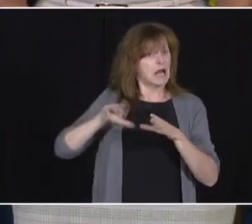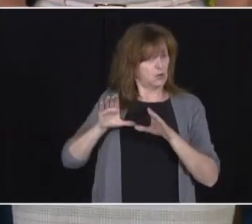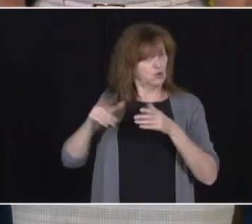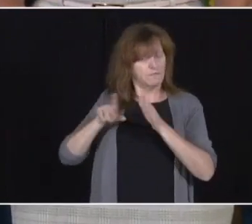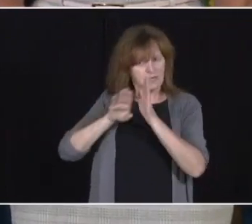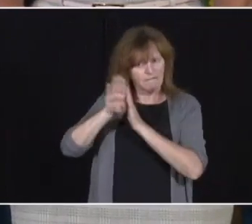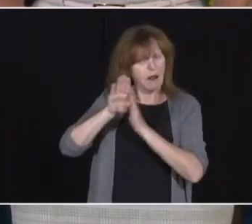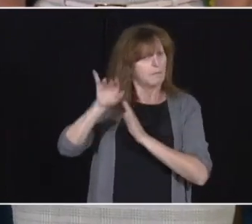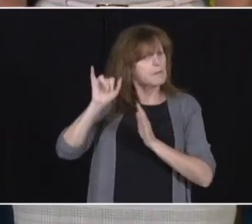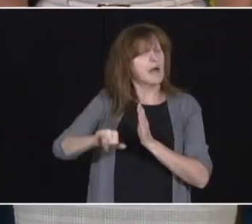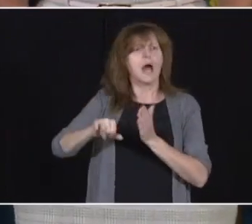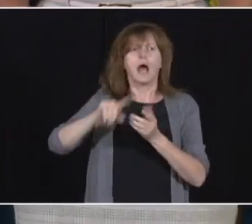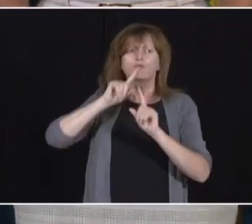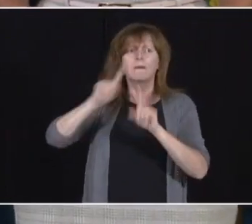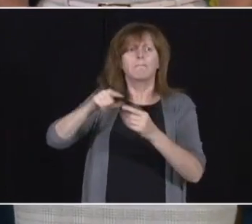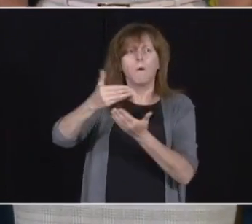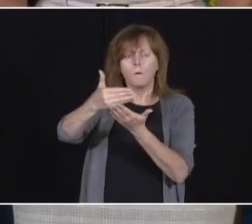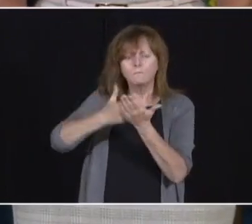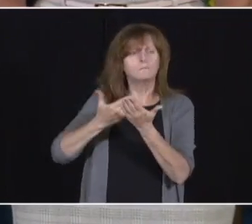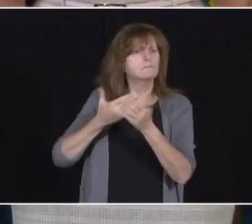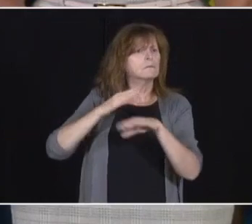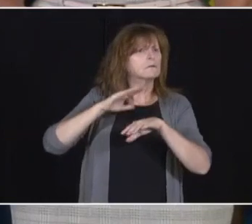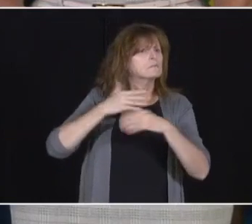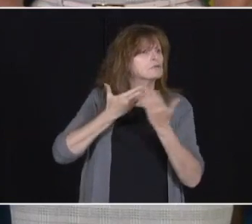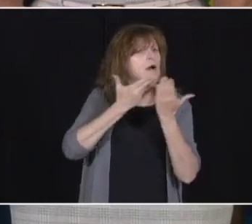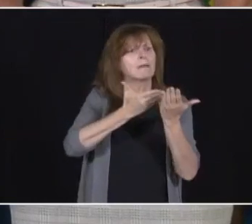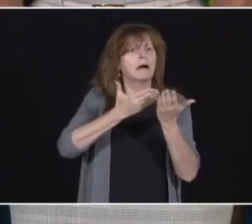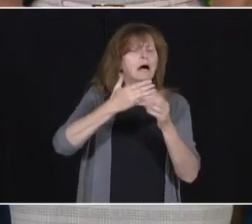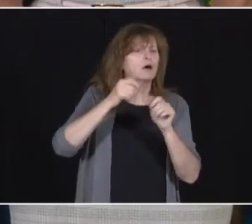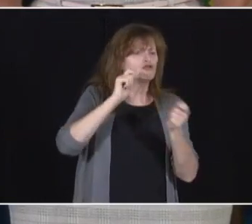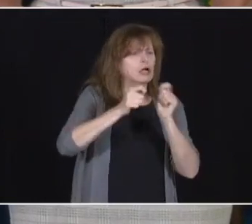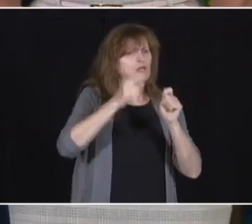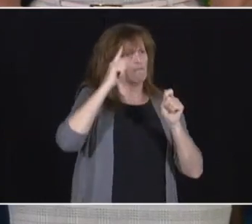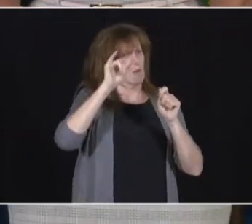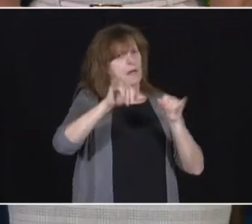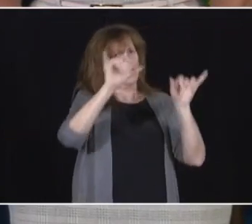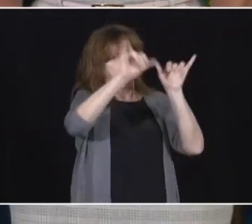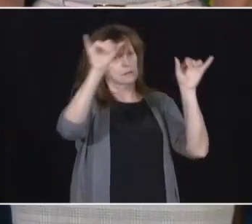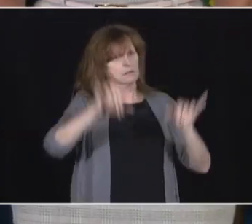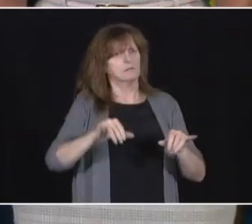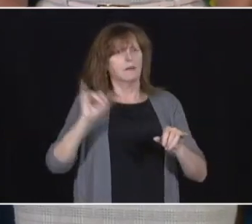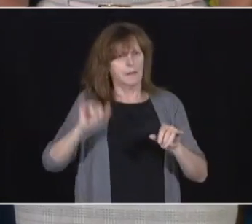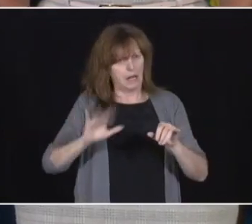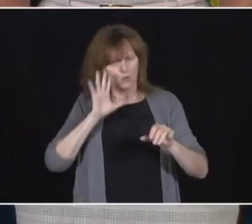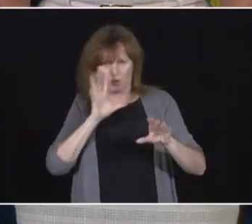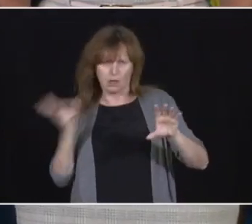the working group that we put together was launched in February. And we are expecting a report back very soon.